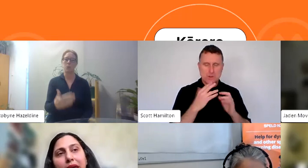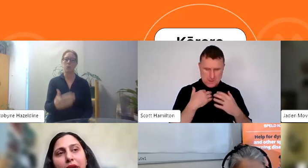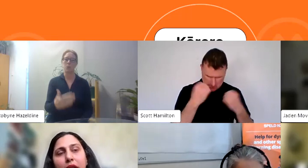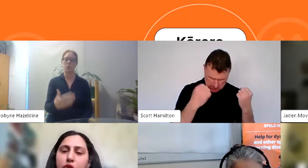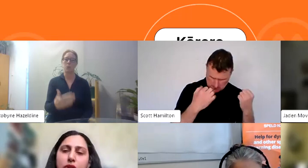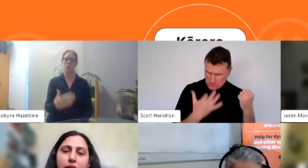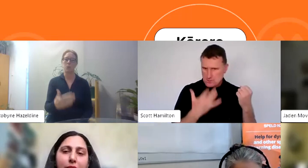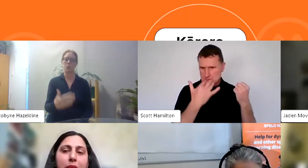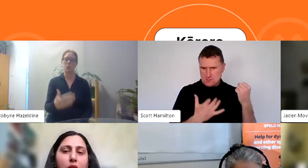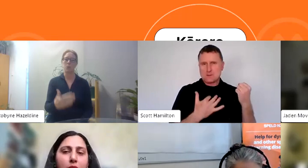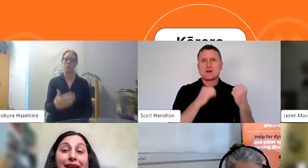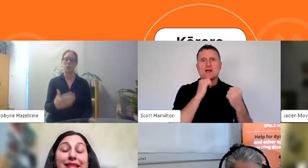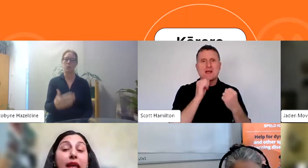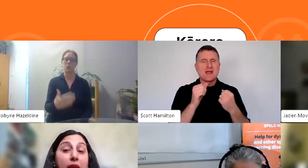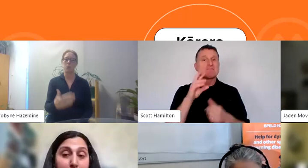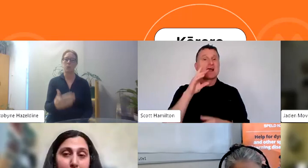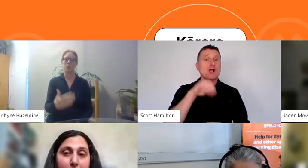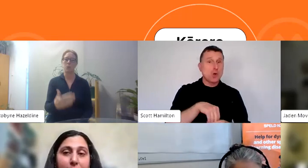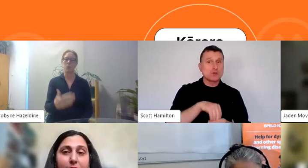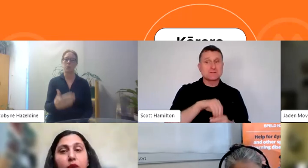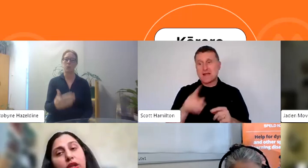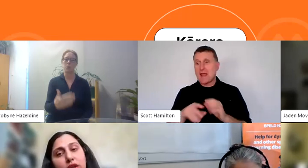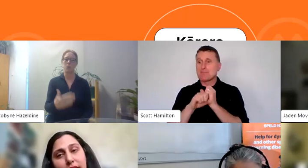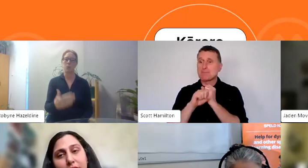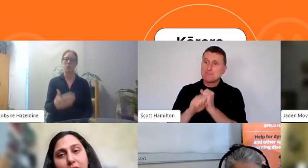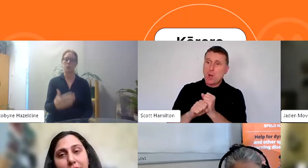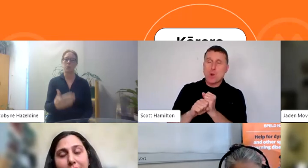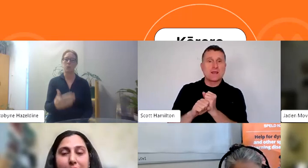if inclusion and belonging is enabled in the education sector, then our